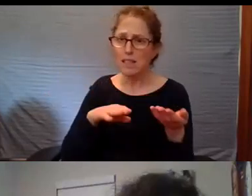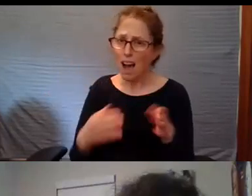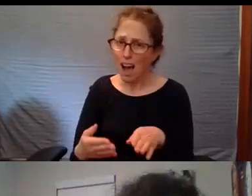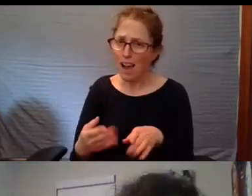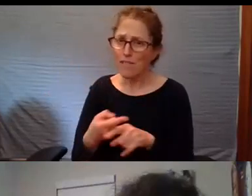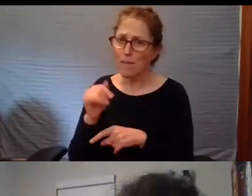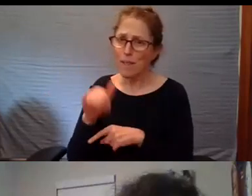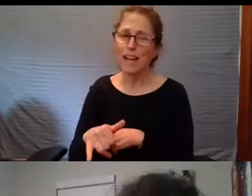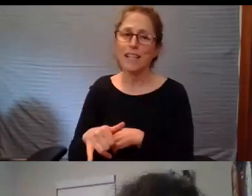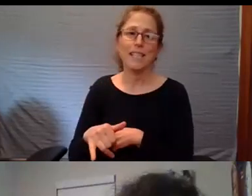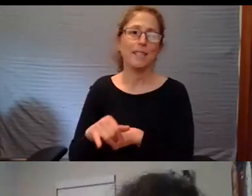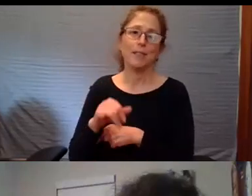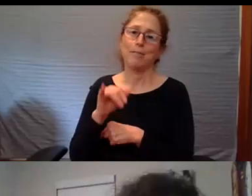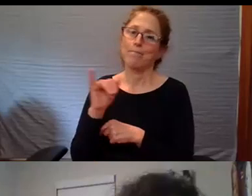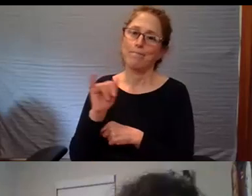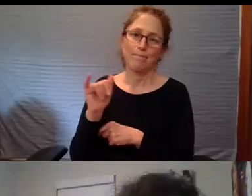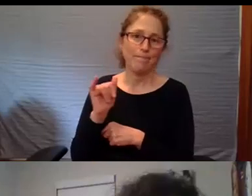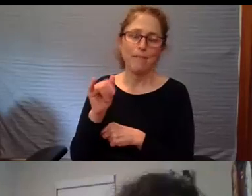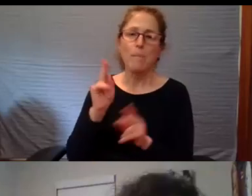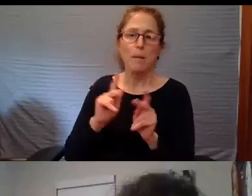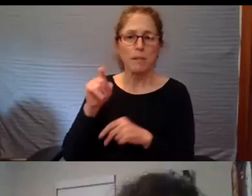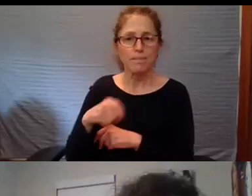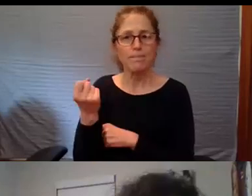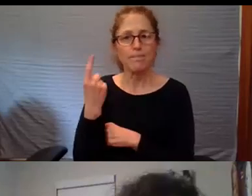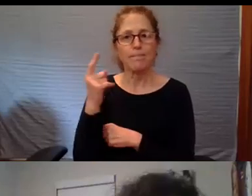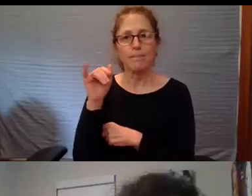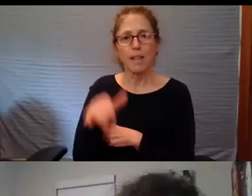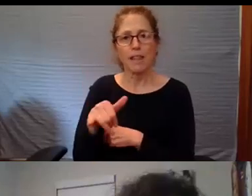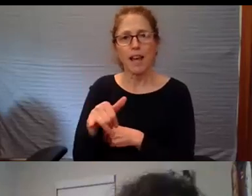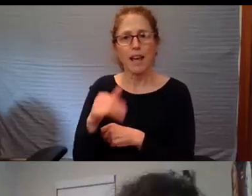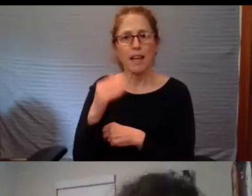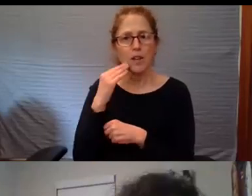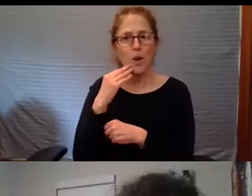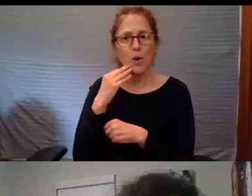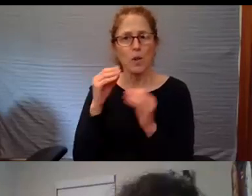People need to realize that, you know, sooner people realize that having an